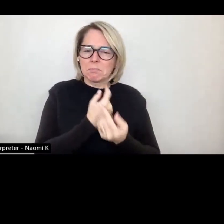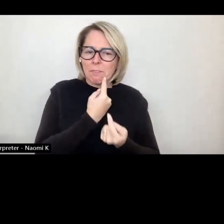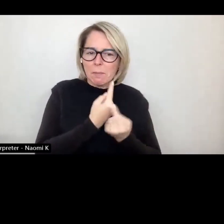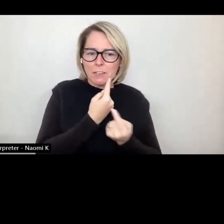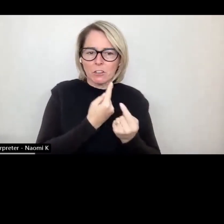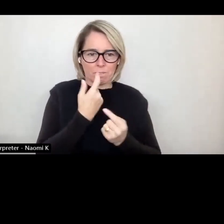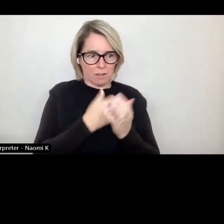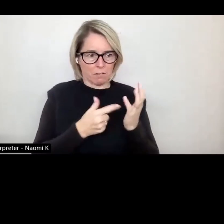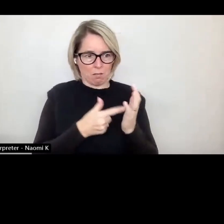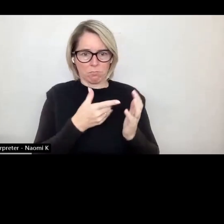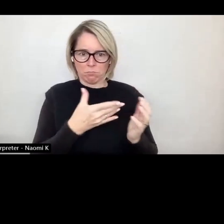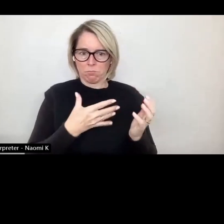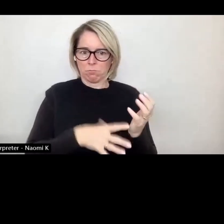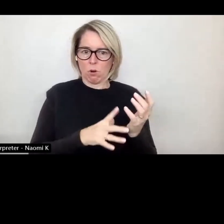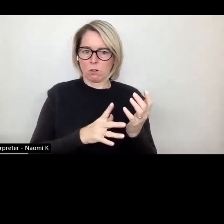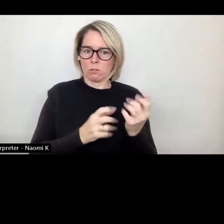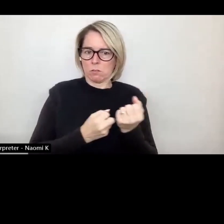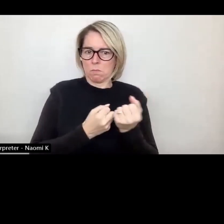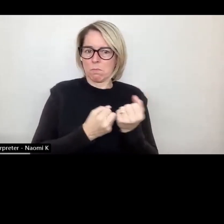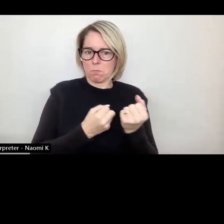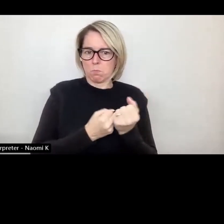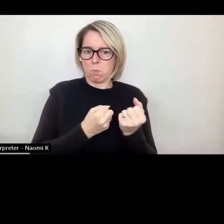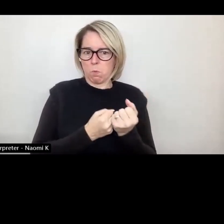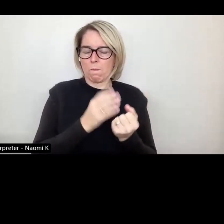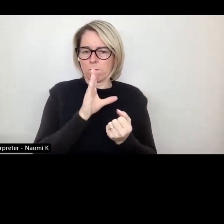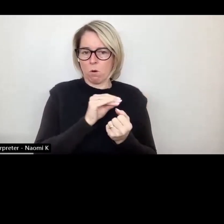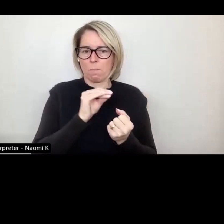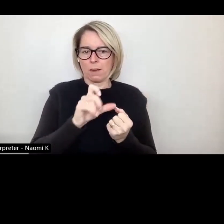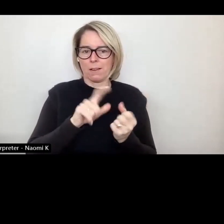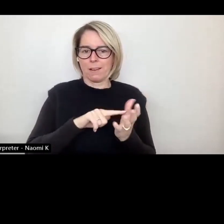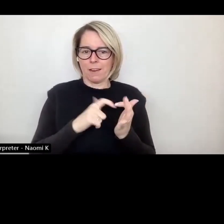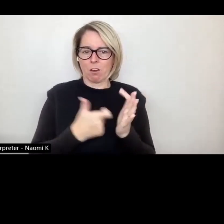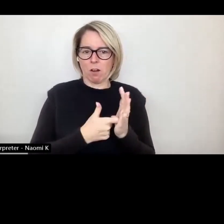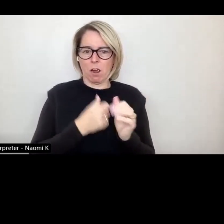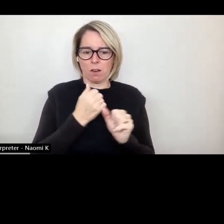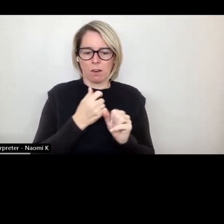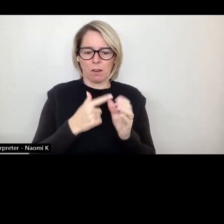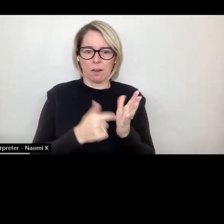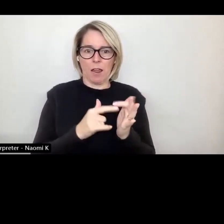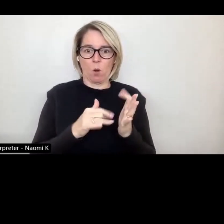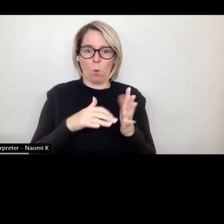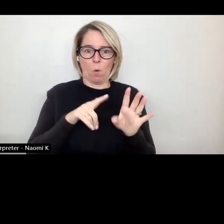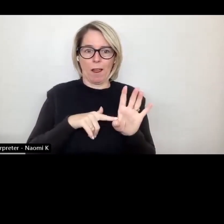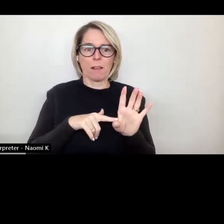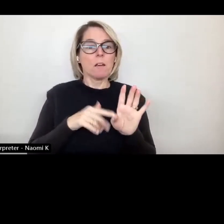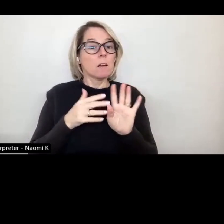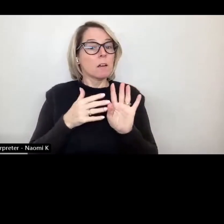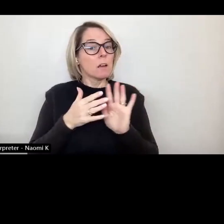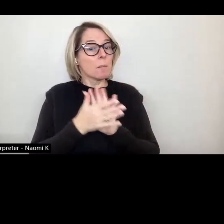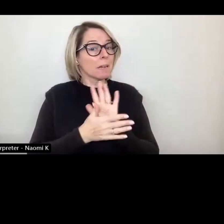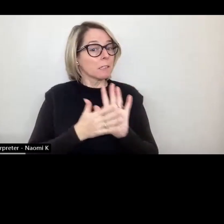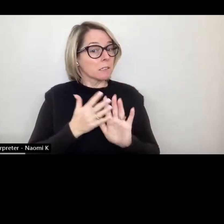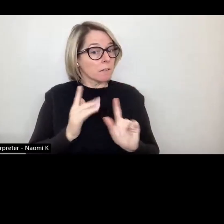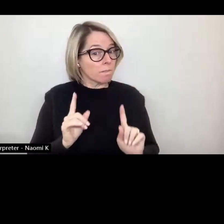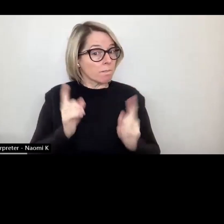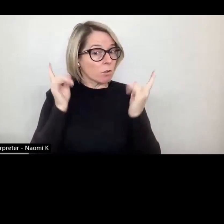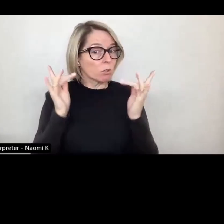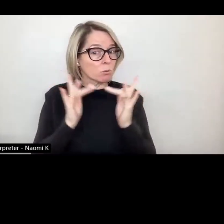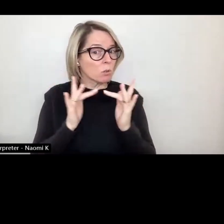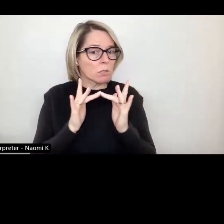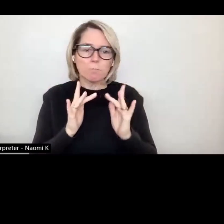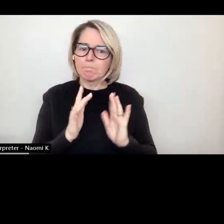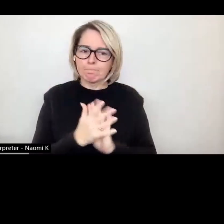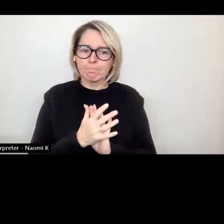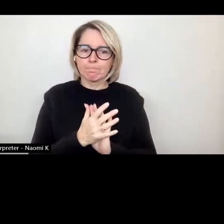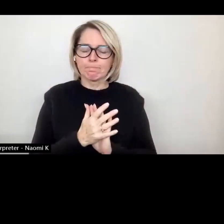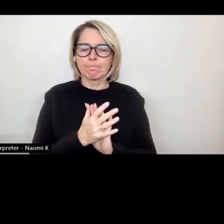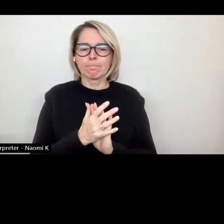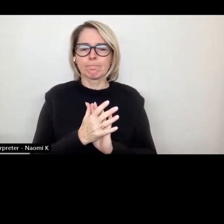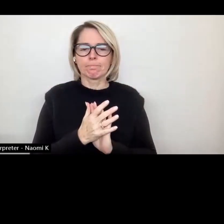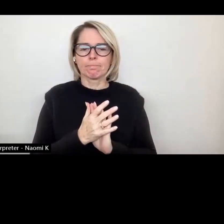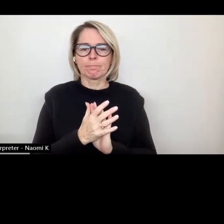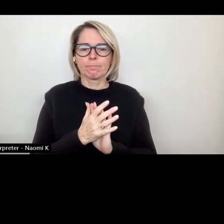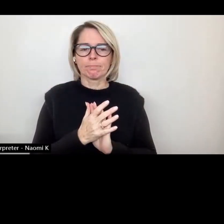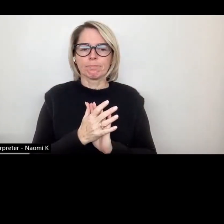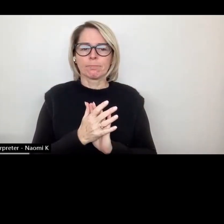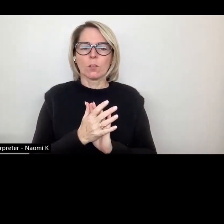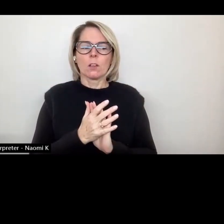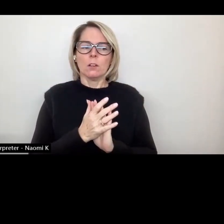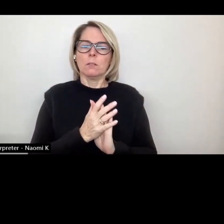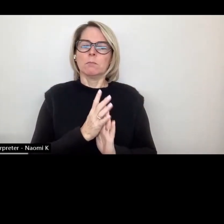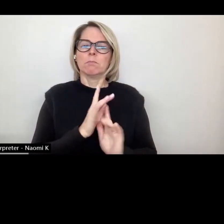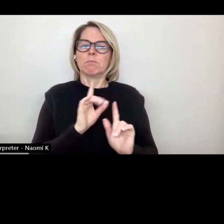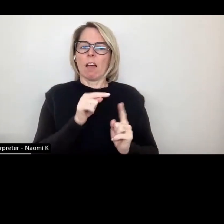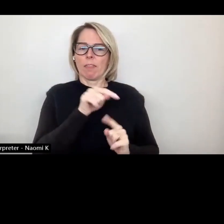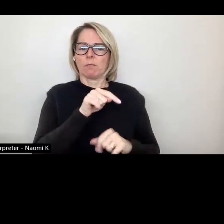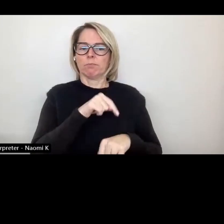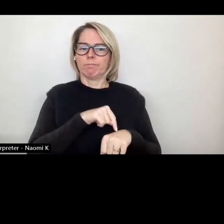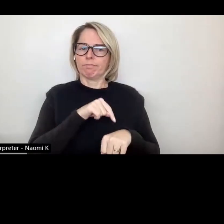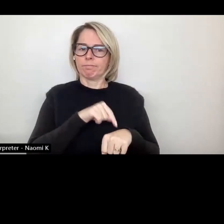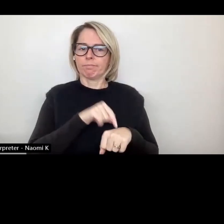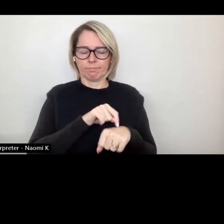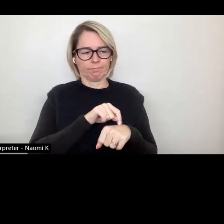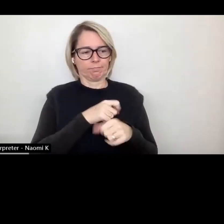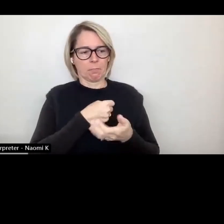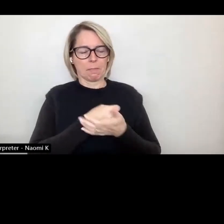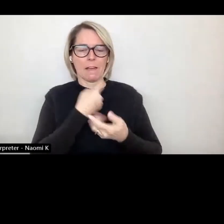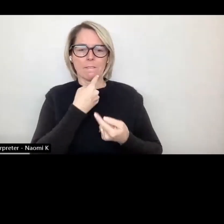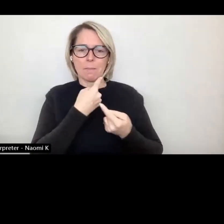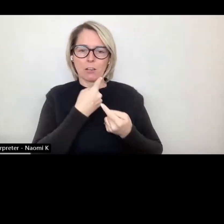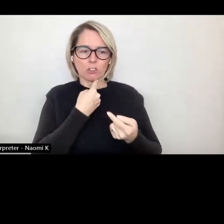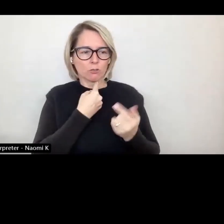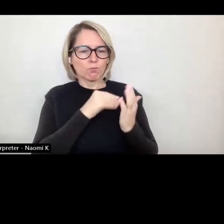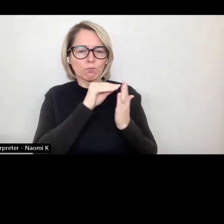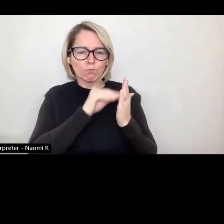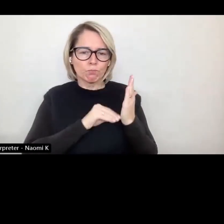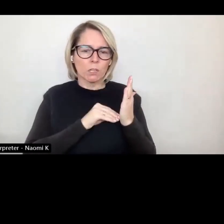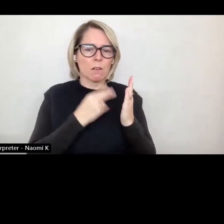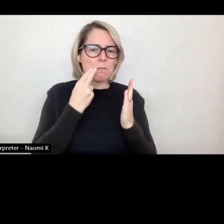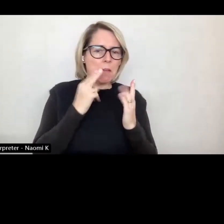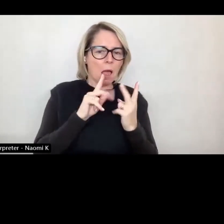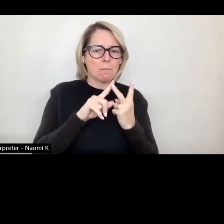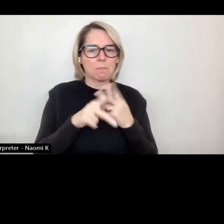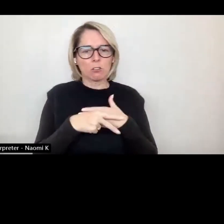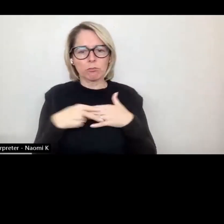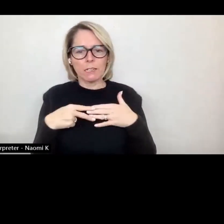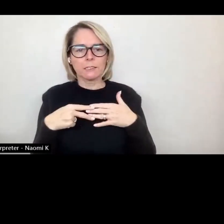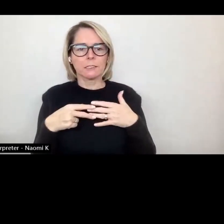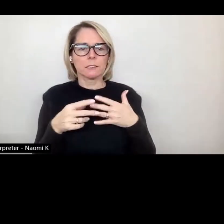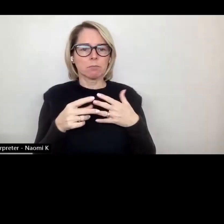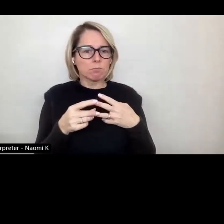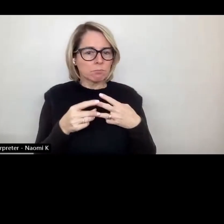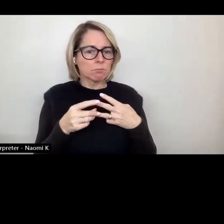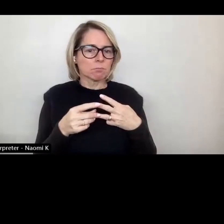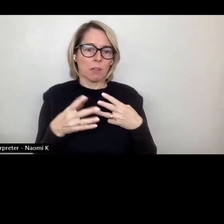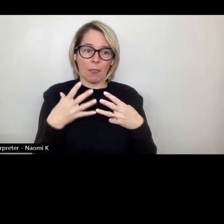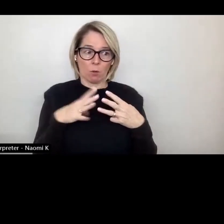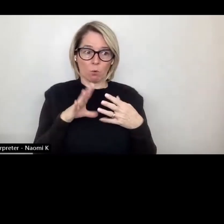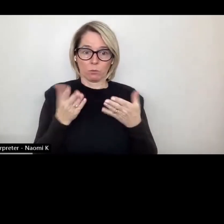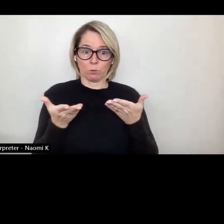It's not necessarily the first phone call or contact a provider has had with that individual, but it is about getting the basic information about the carer, their name, their address, the fact that they would like services into your system.